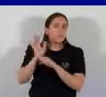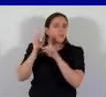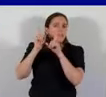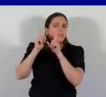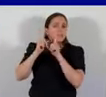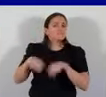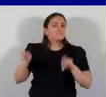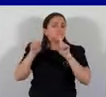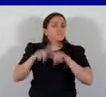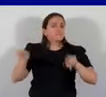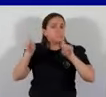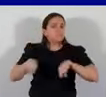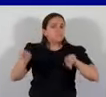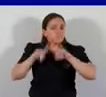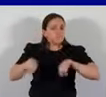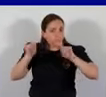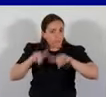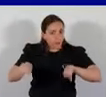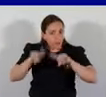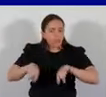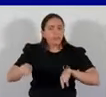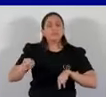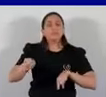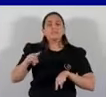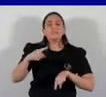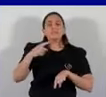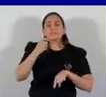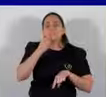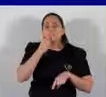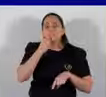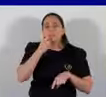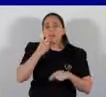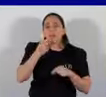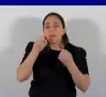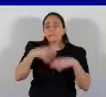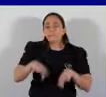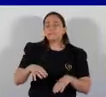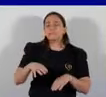In fact if we take from the beginning of the questionnaire until 1800